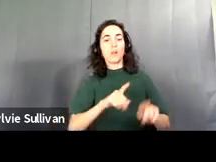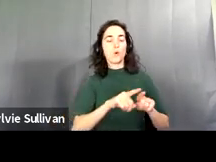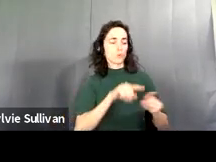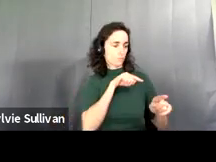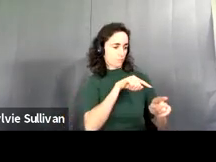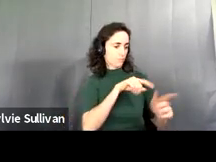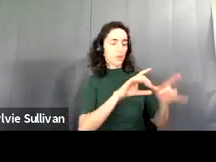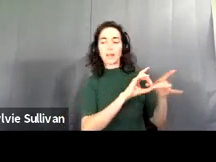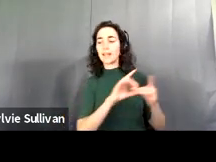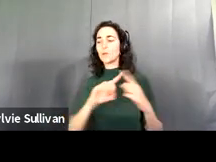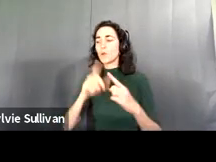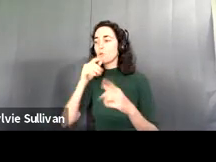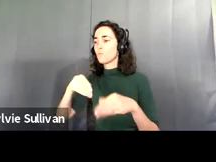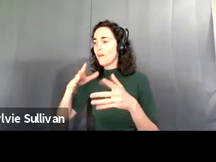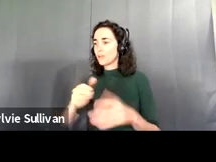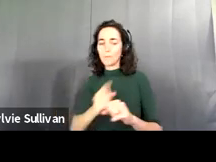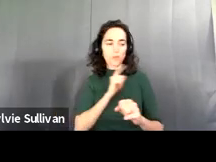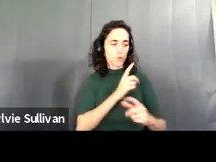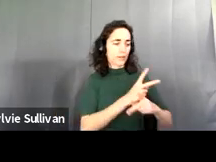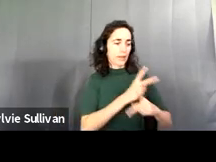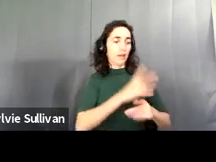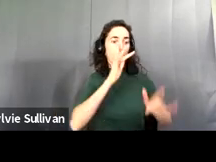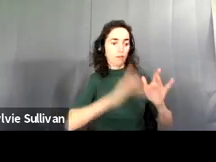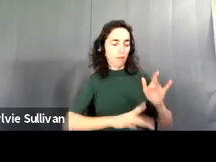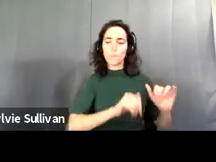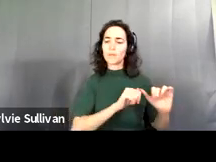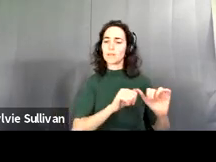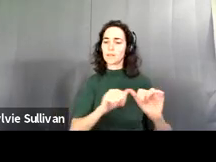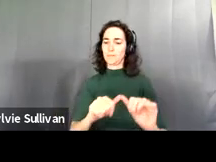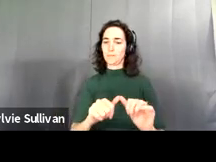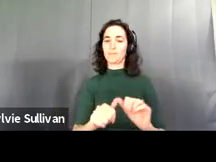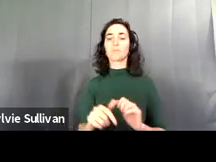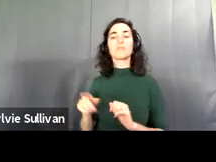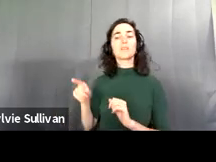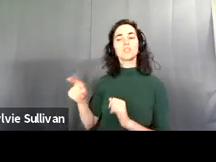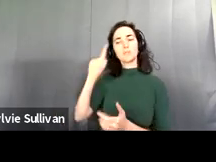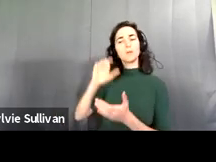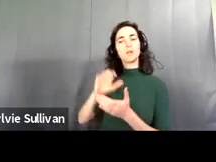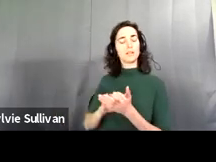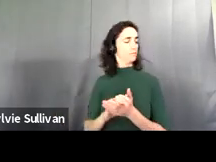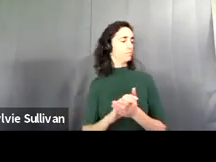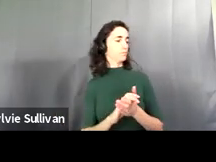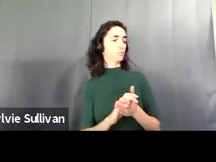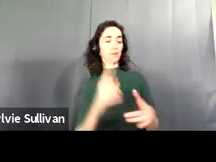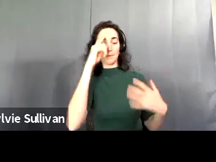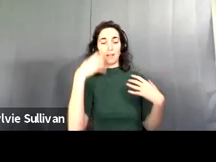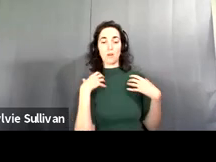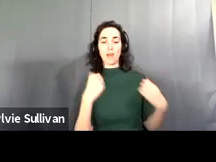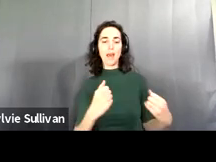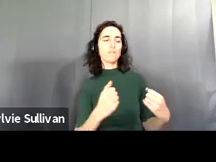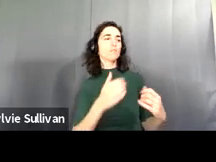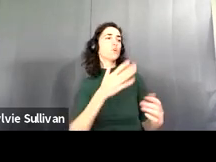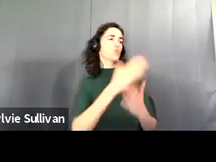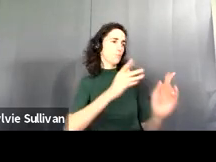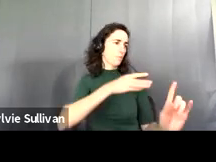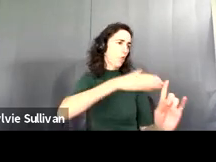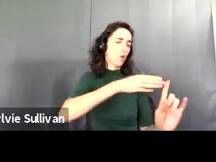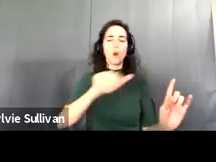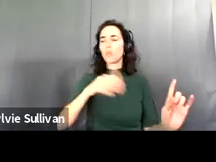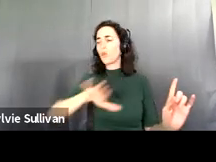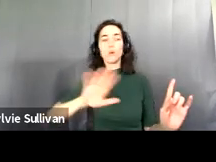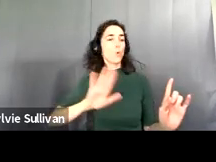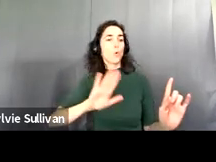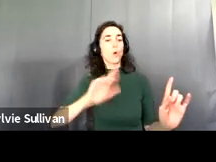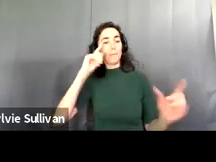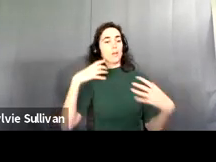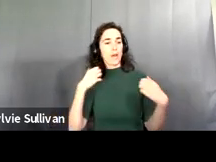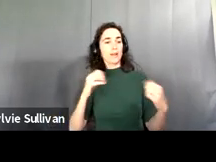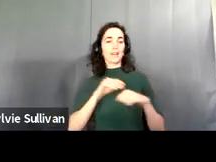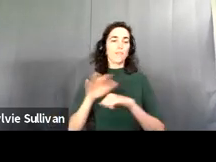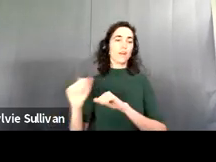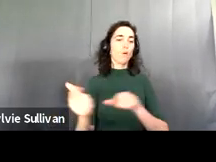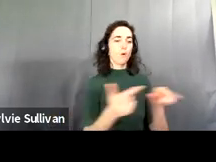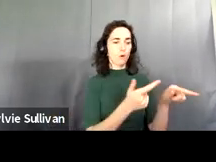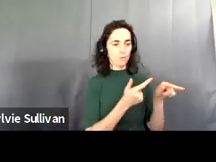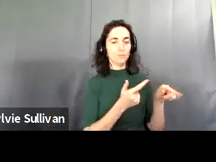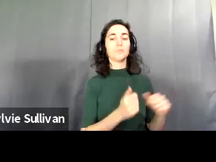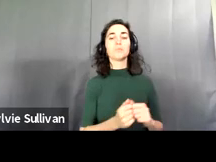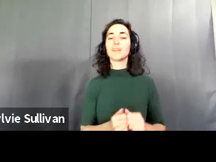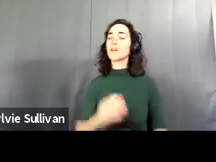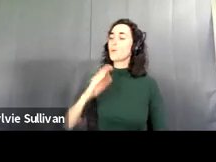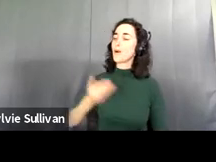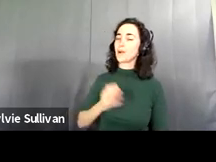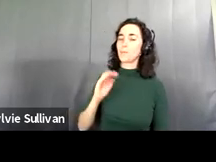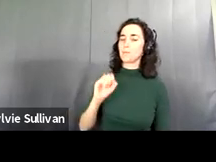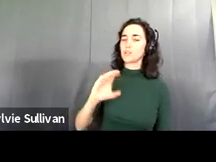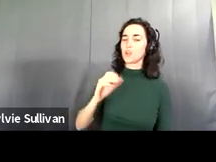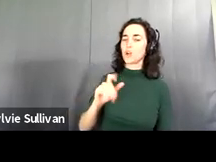Charlotte believes that mental health doesn't discriminate, nor does it have a respective person and affects everyone and no one is a me welcome Miss Charlotte clay born.